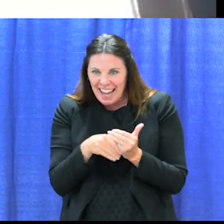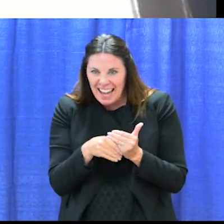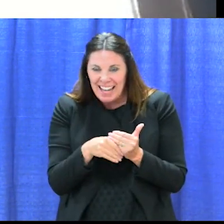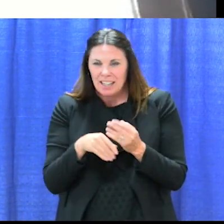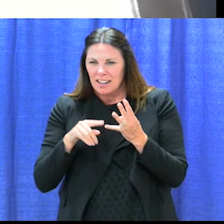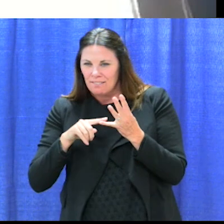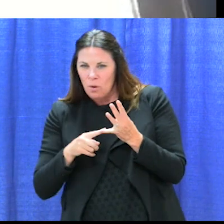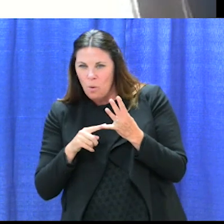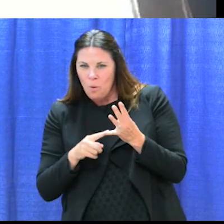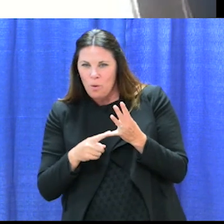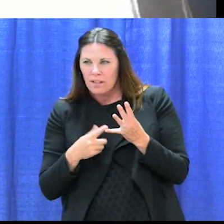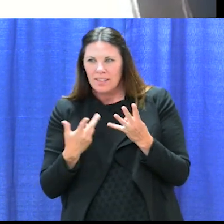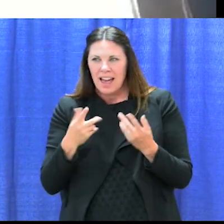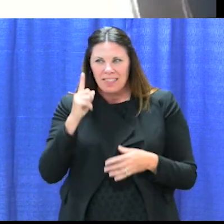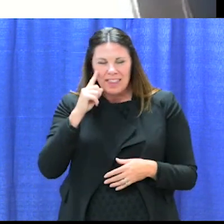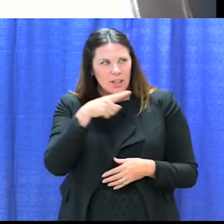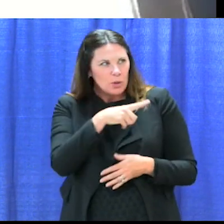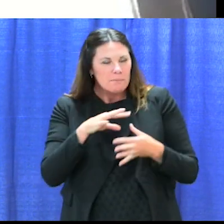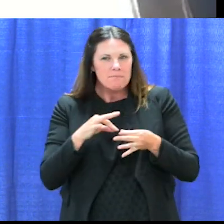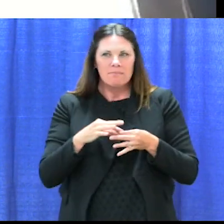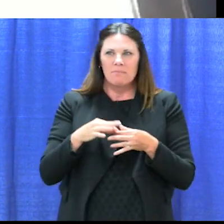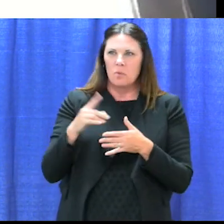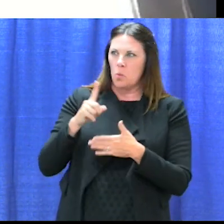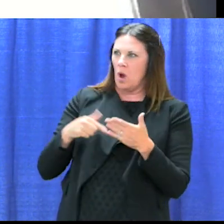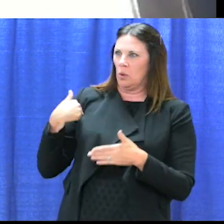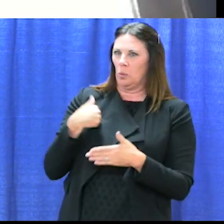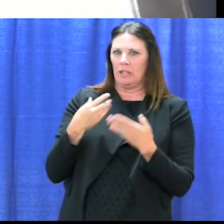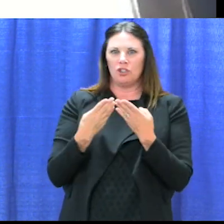question about sort of generally what we are doing to expand rural access.